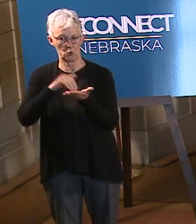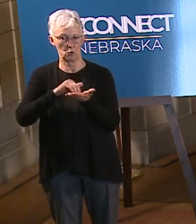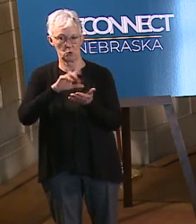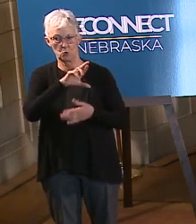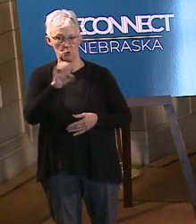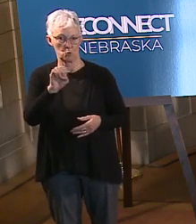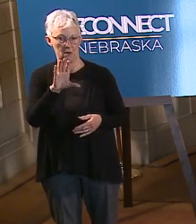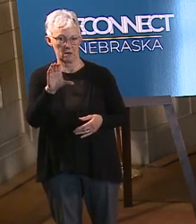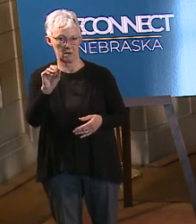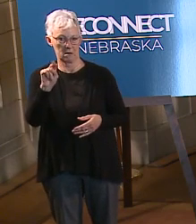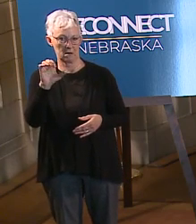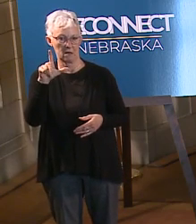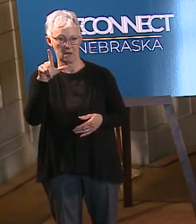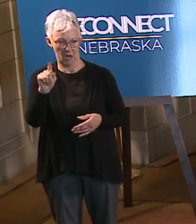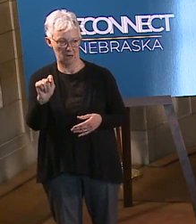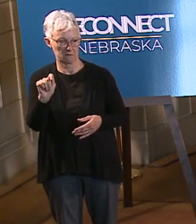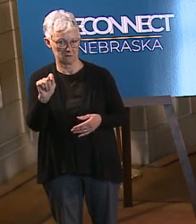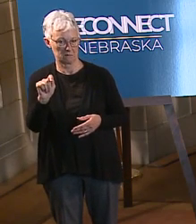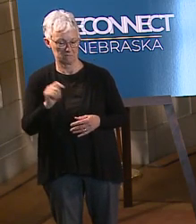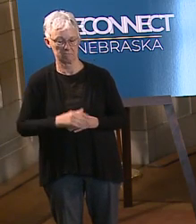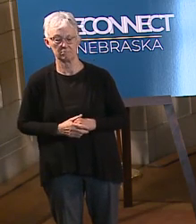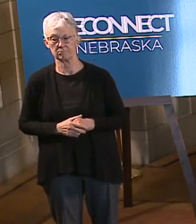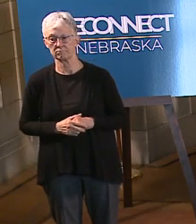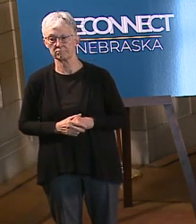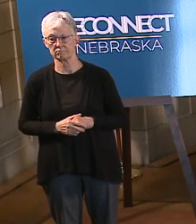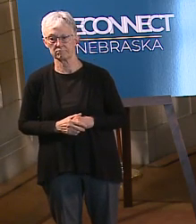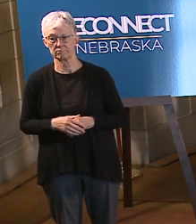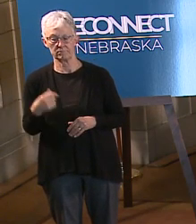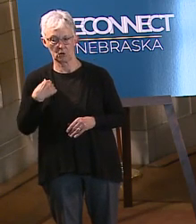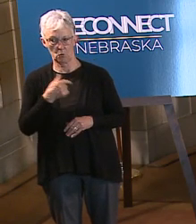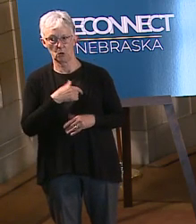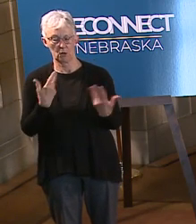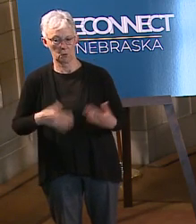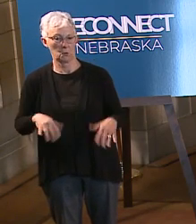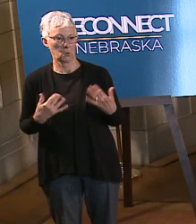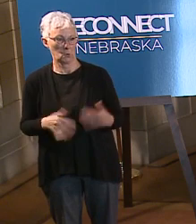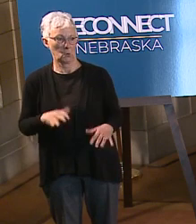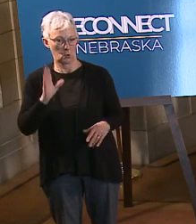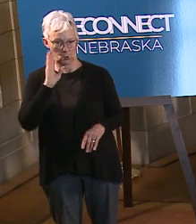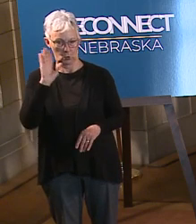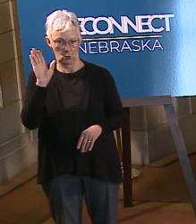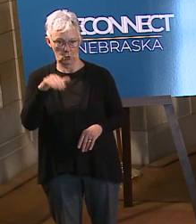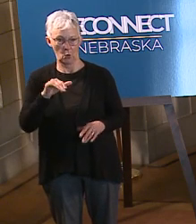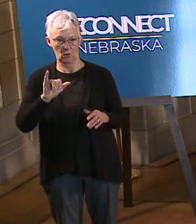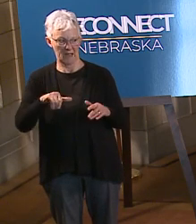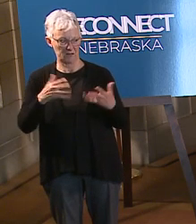INDUSTRY, WE ARE EXCITED TO BE HERE TODAY TO HELP KICK OFF THE